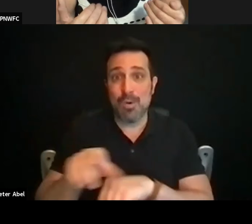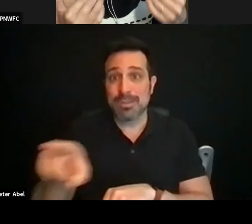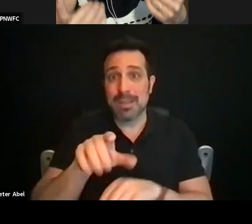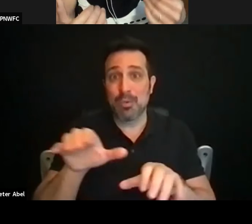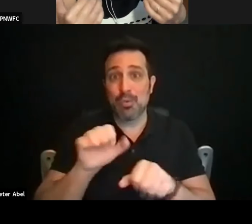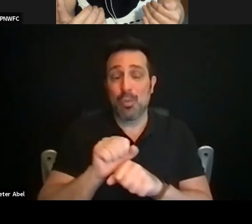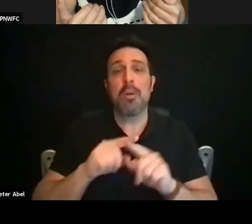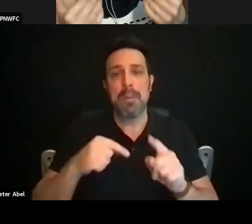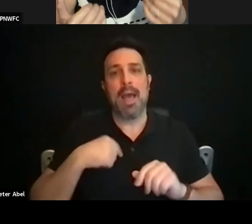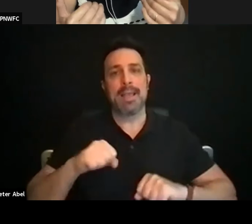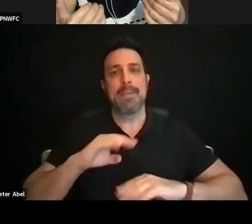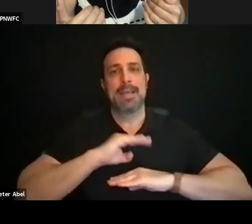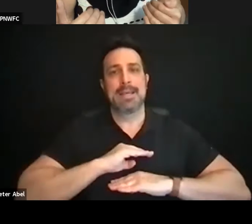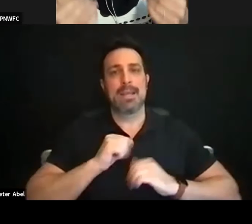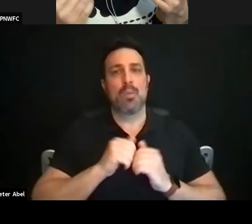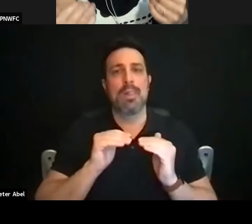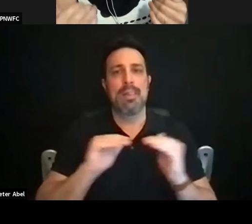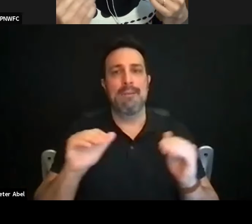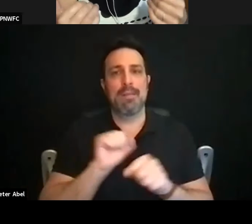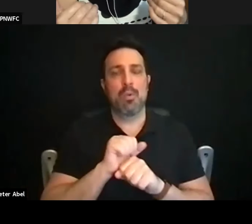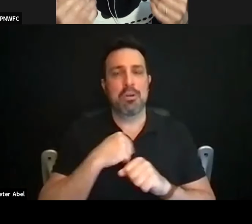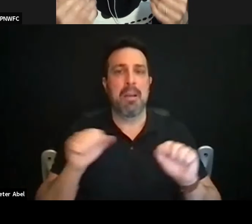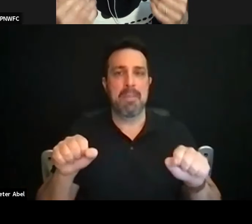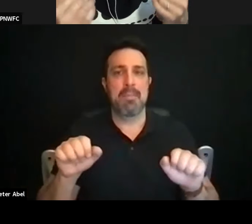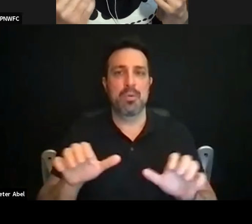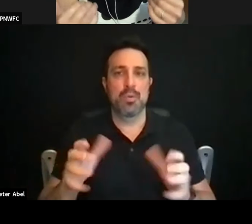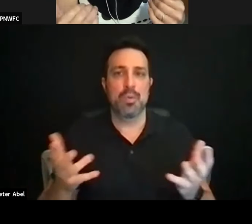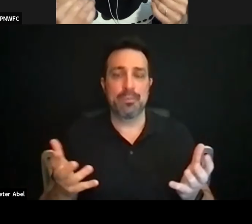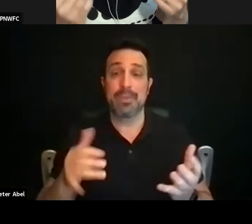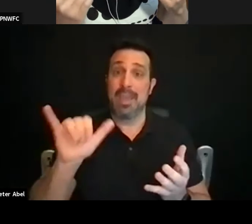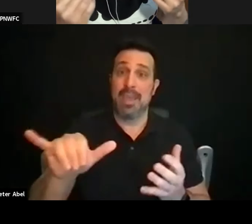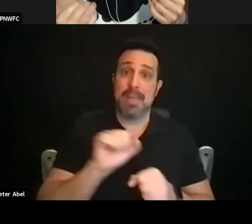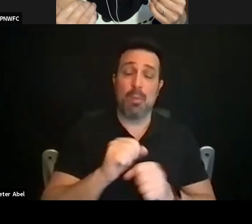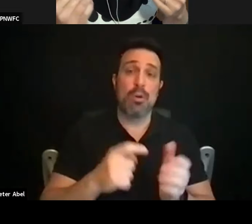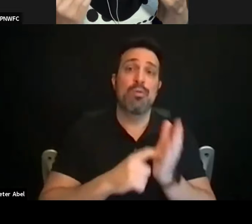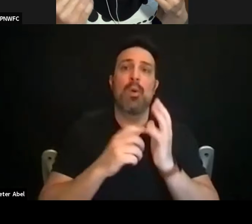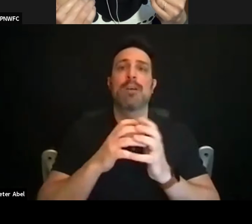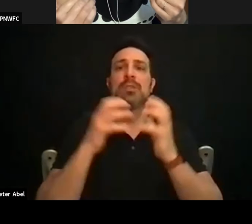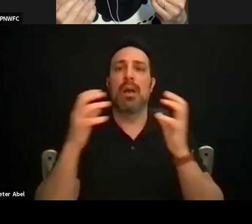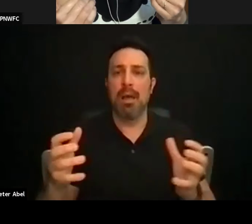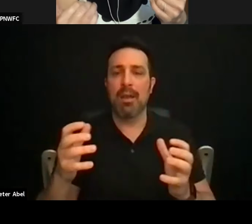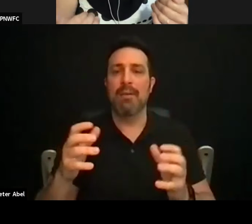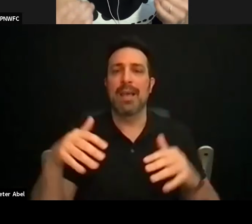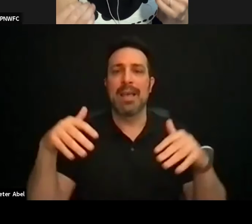You know, if other people don't do the work, I can't force them to do the work, but I can